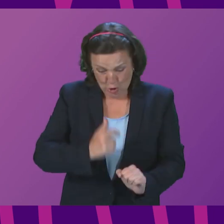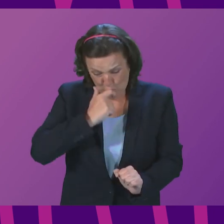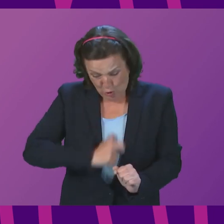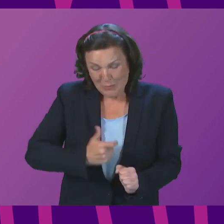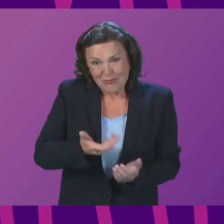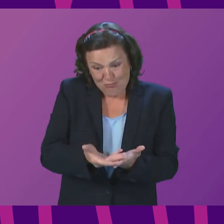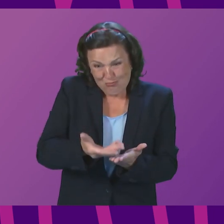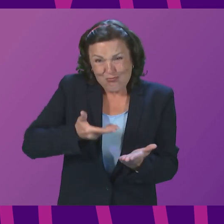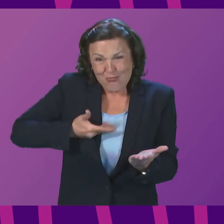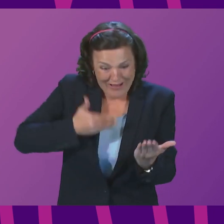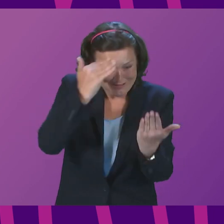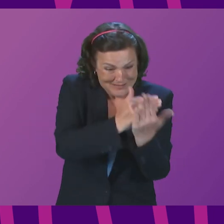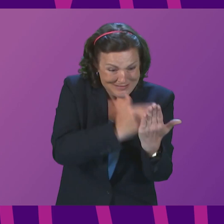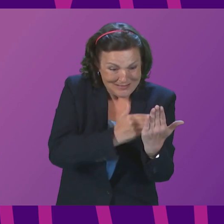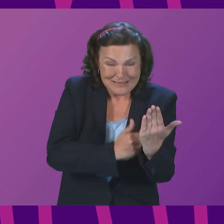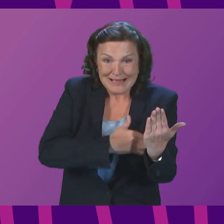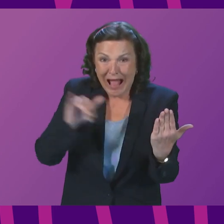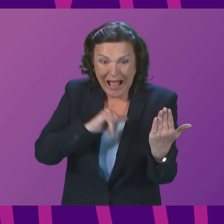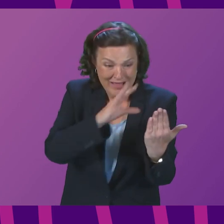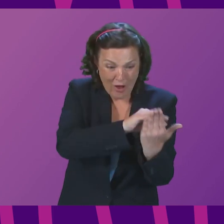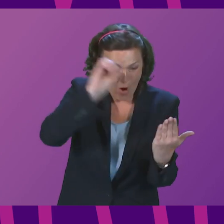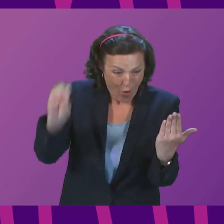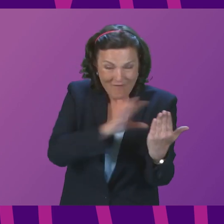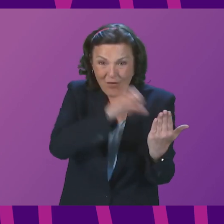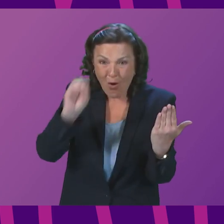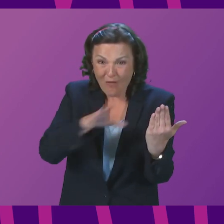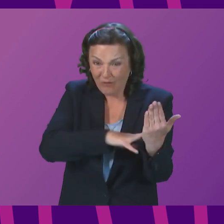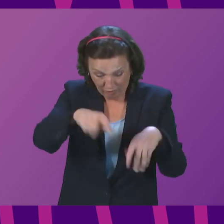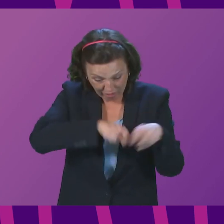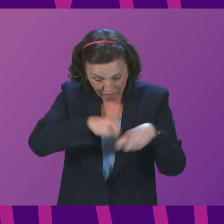human rights, is absolutely yet another argument for Scotland becoming independent.